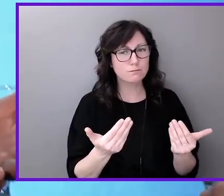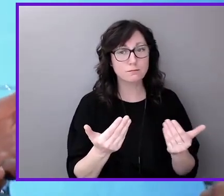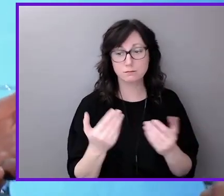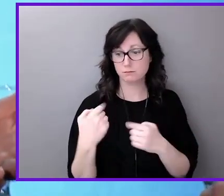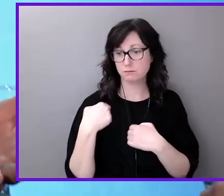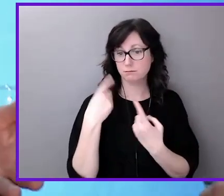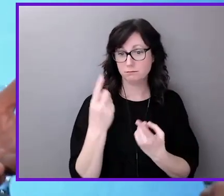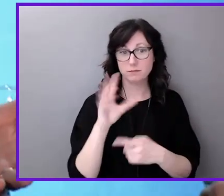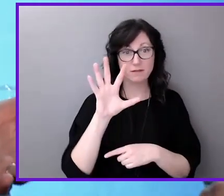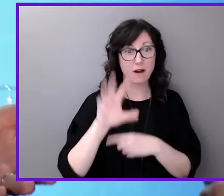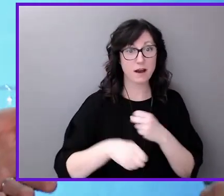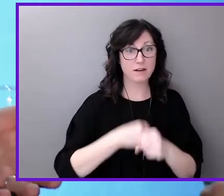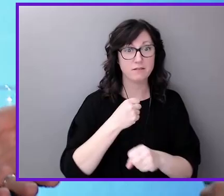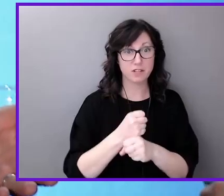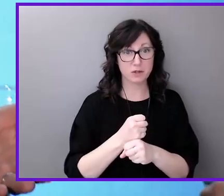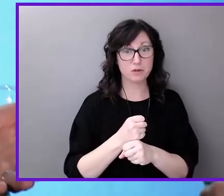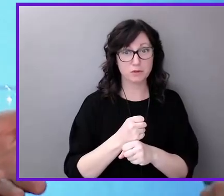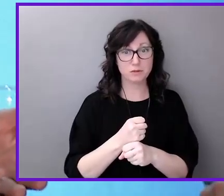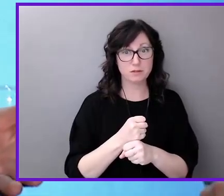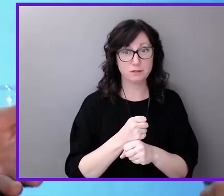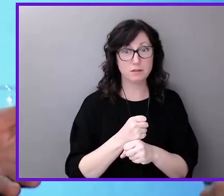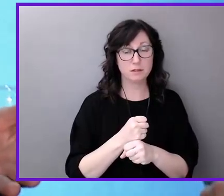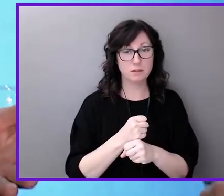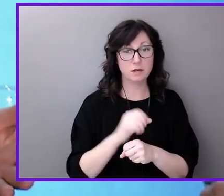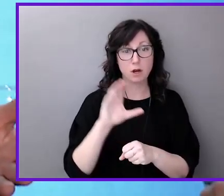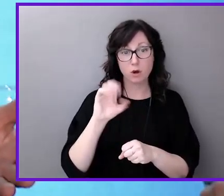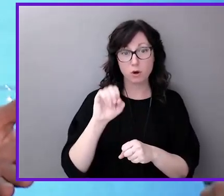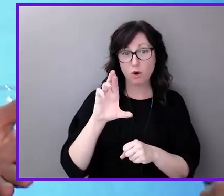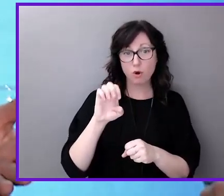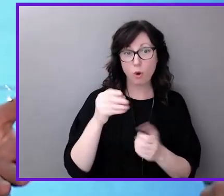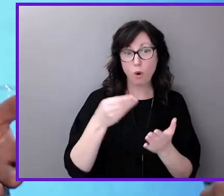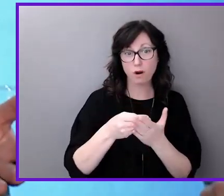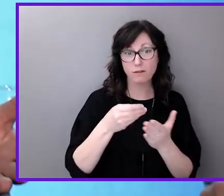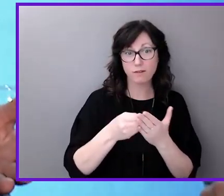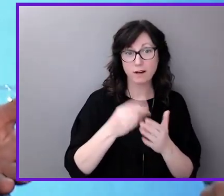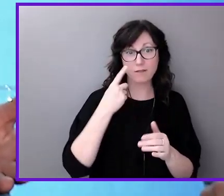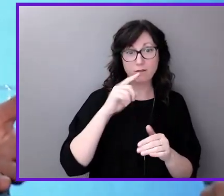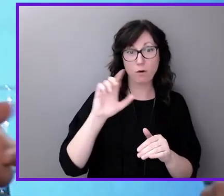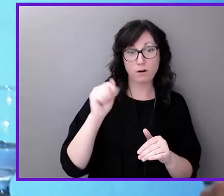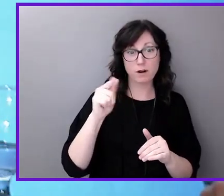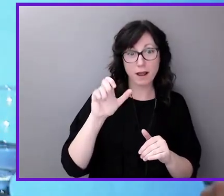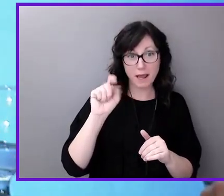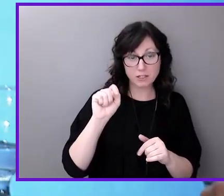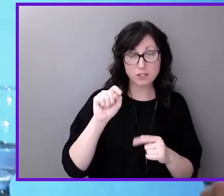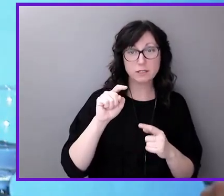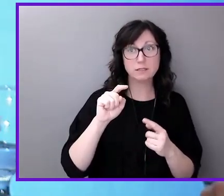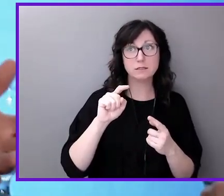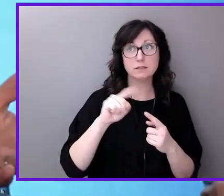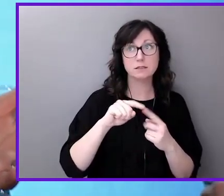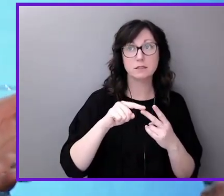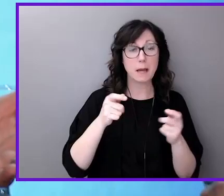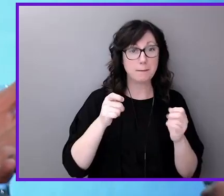we doubled the amount for core funding for agents and managers.